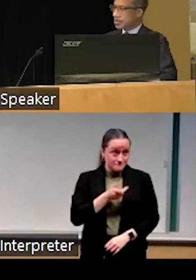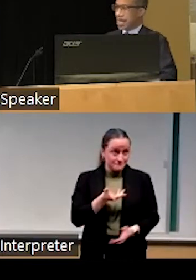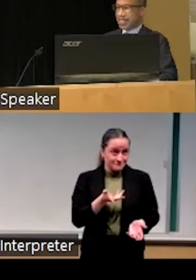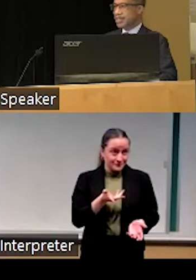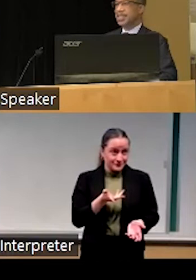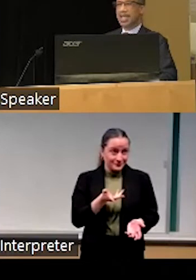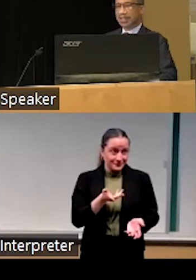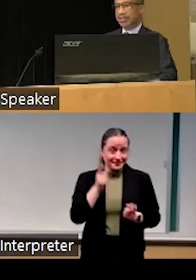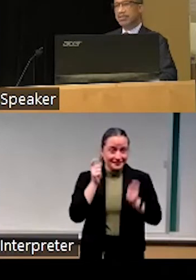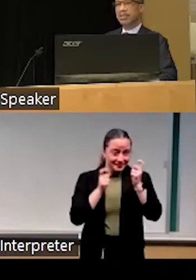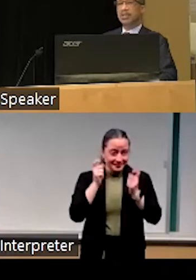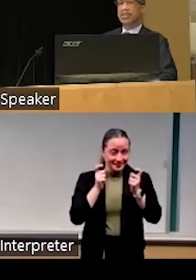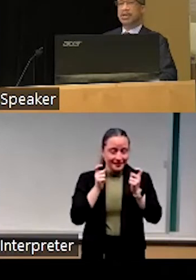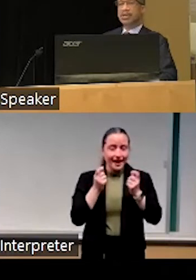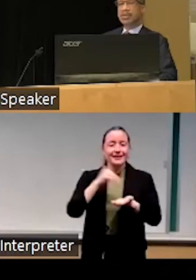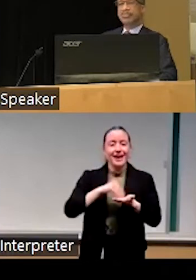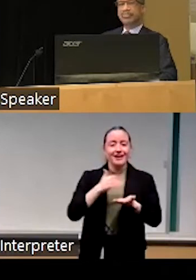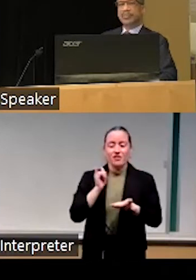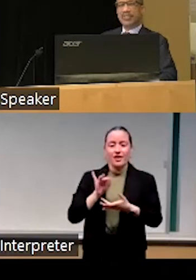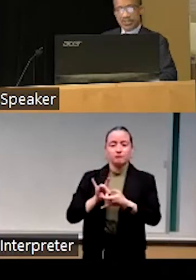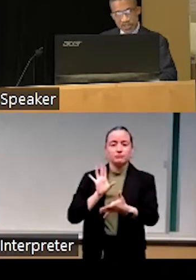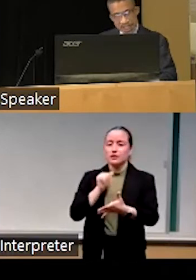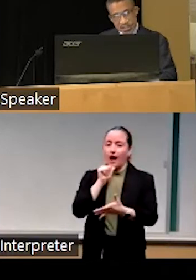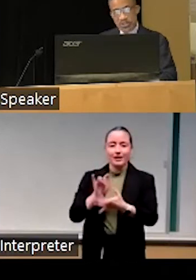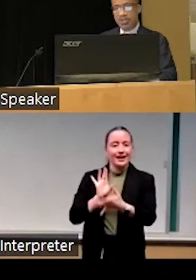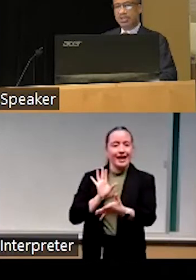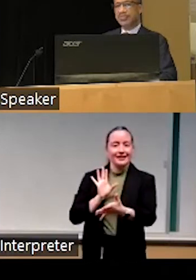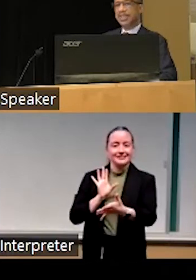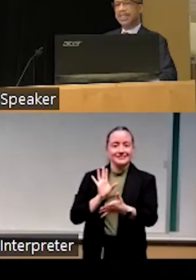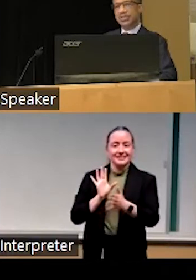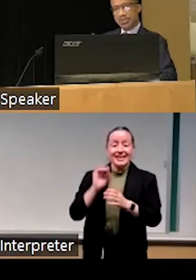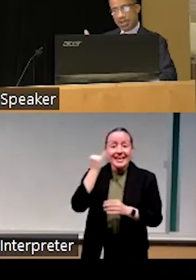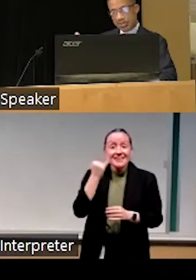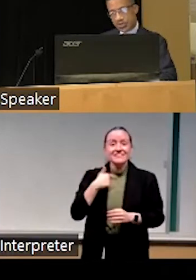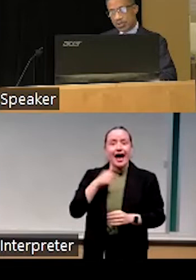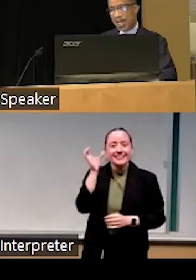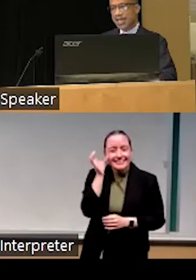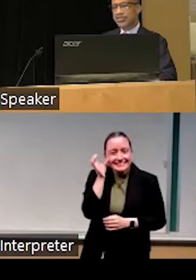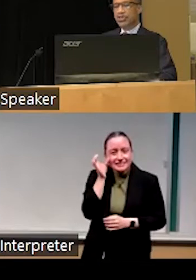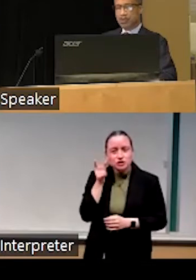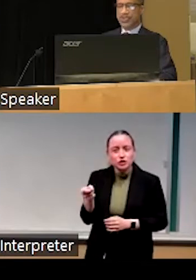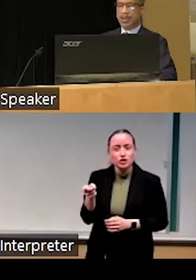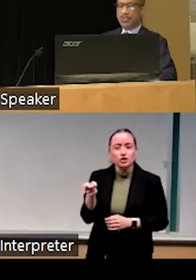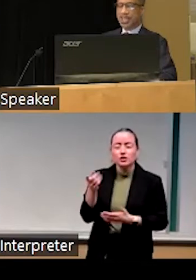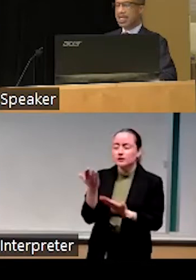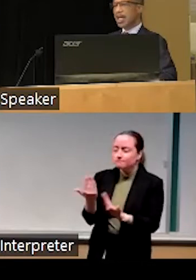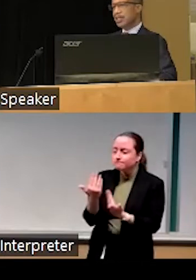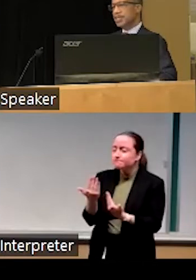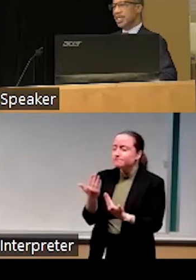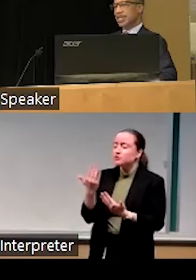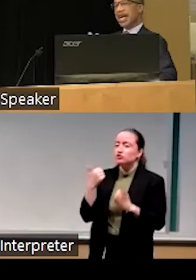I disconnected if I just listened to her and just utilized her perception acknowledged that